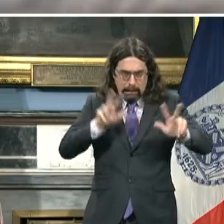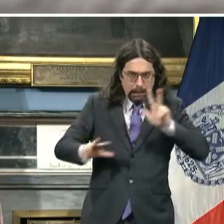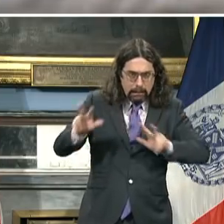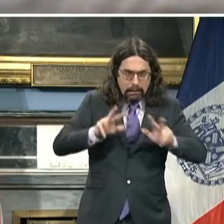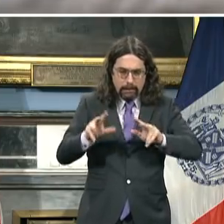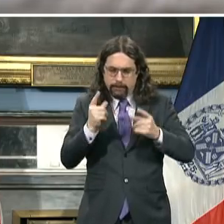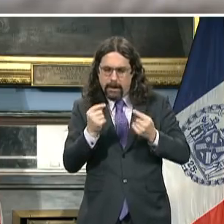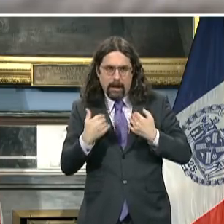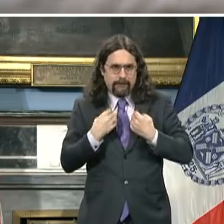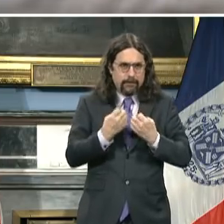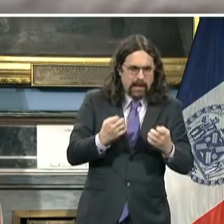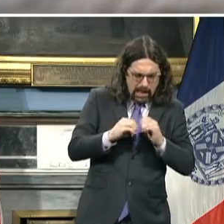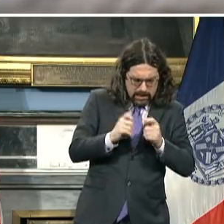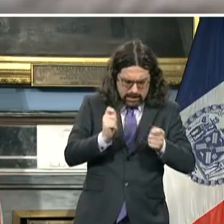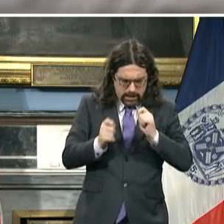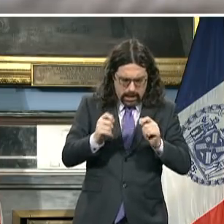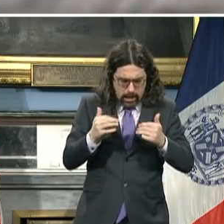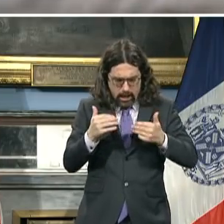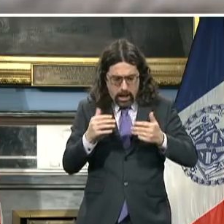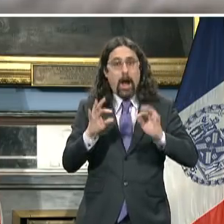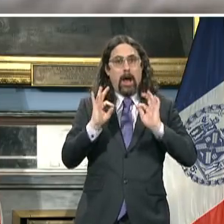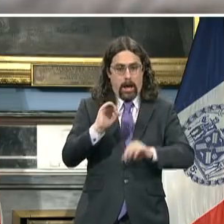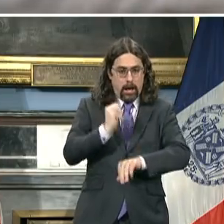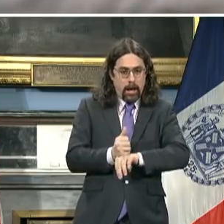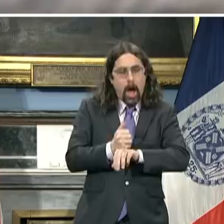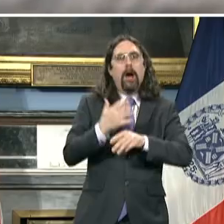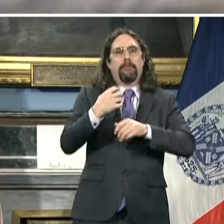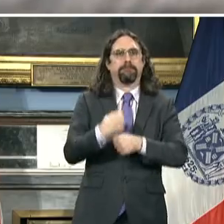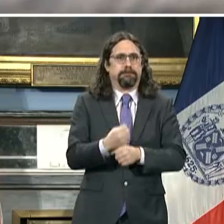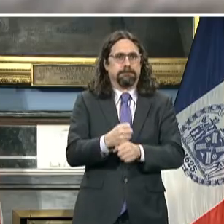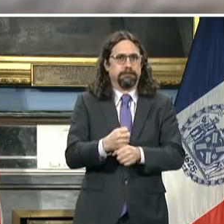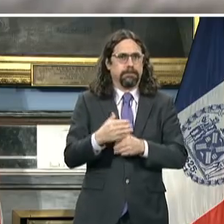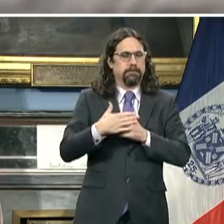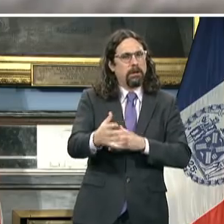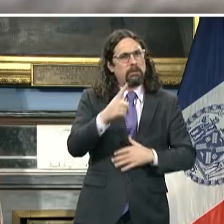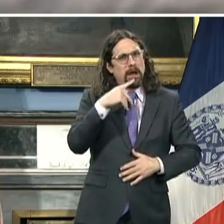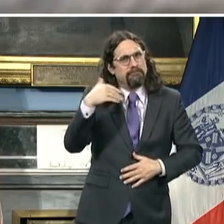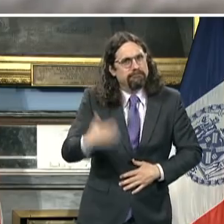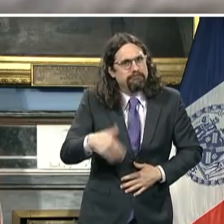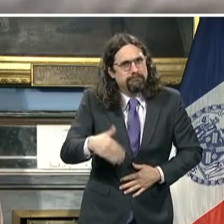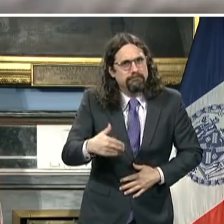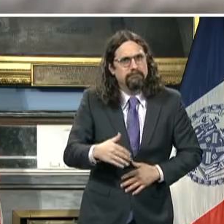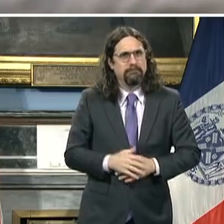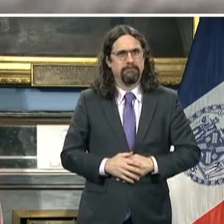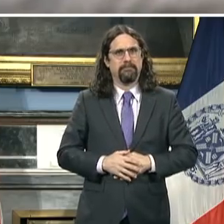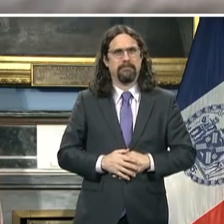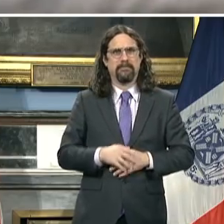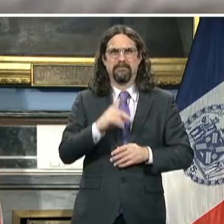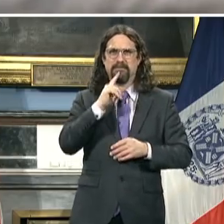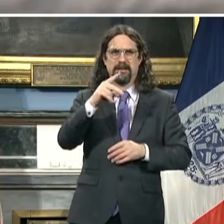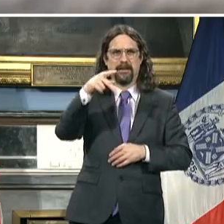THEY CREATED BY HAND, AND THAT WAS PART OF THE POWER OF WHAT WE SAW, WAS EVERYDAY